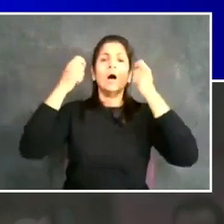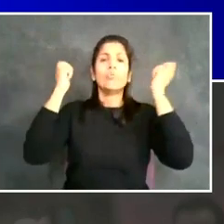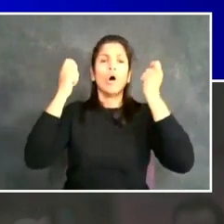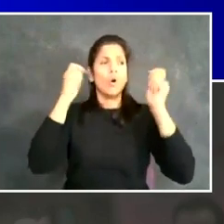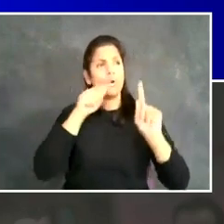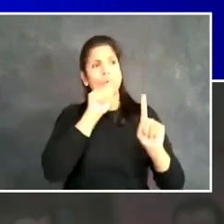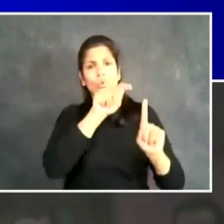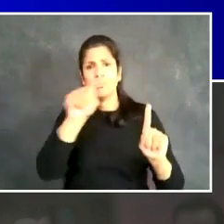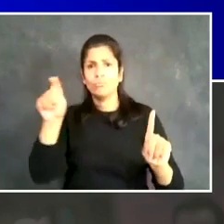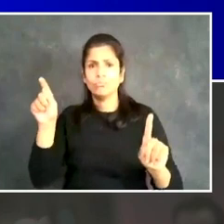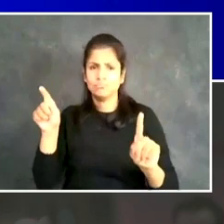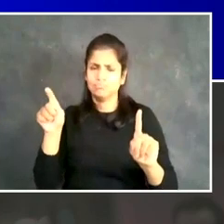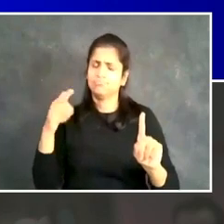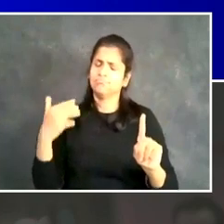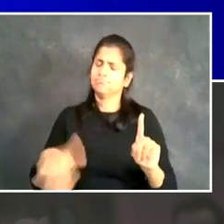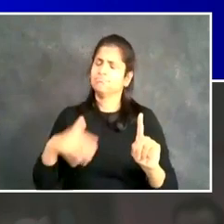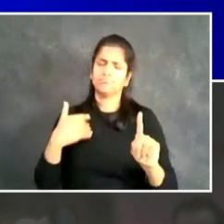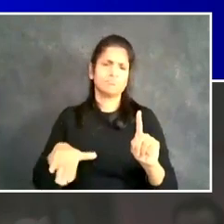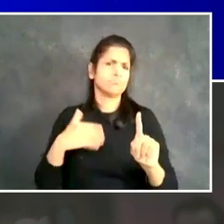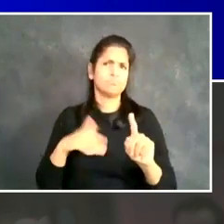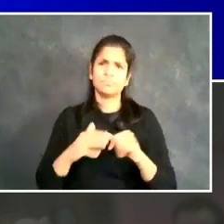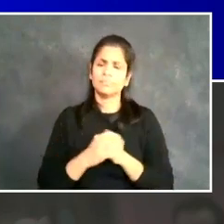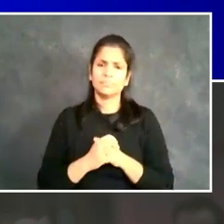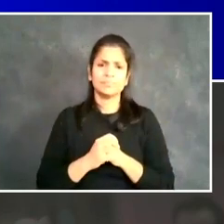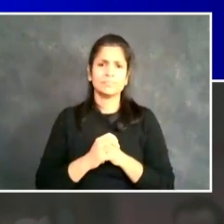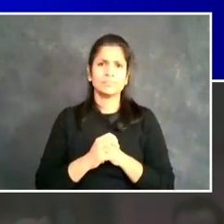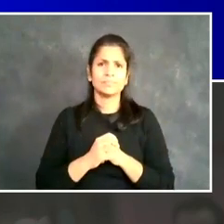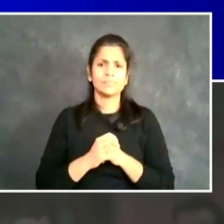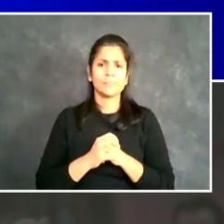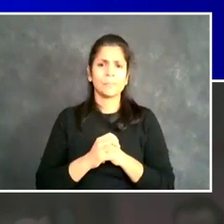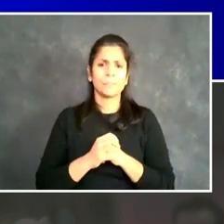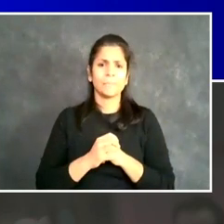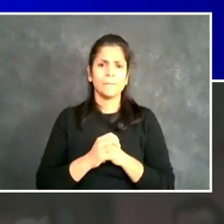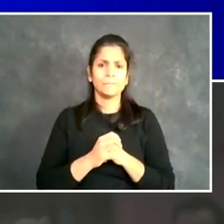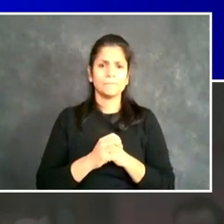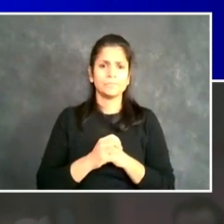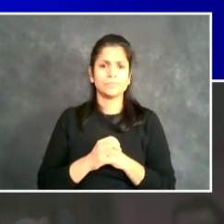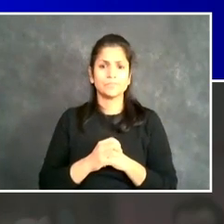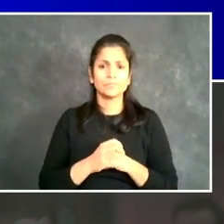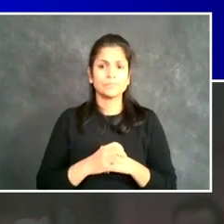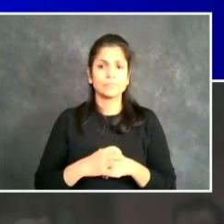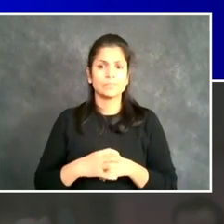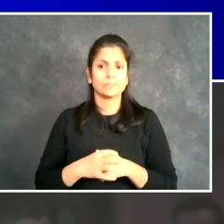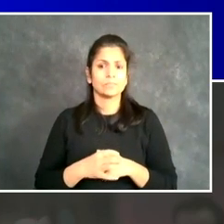INFORMATION ABOUT WHAT THEY HAVE EXPERIENCED DURING THIS